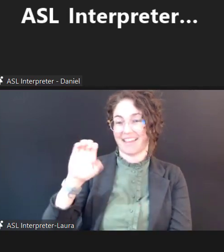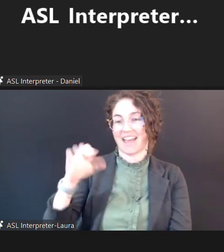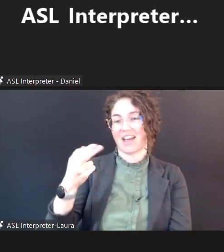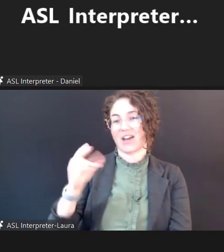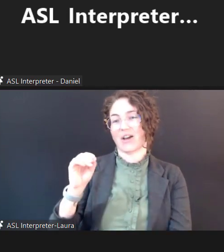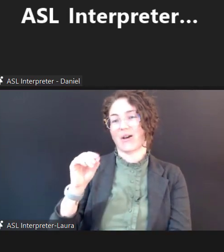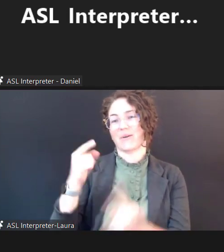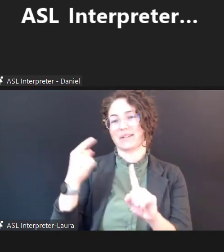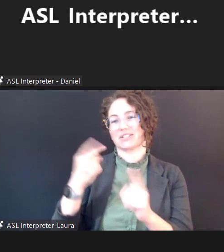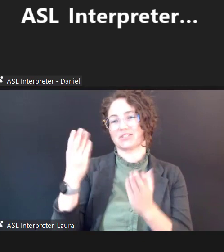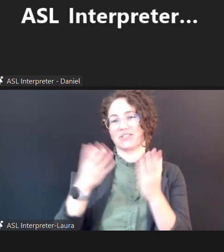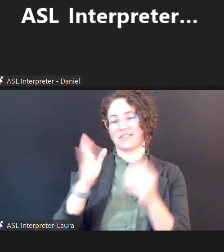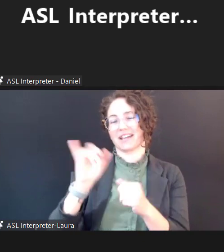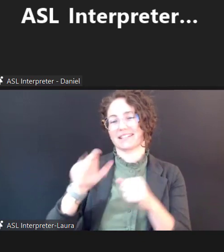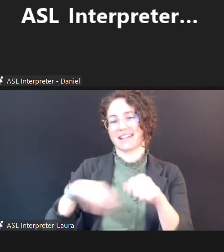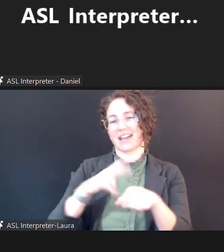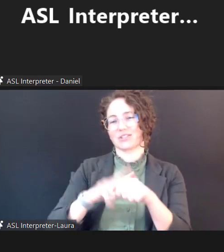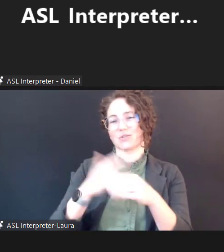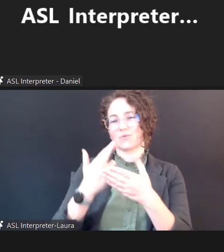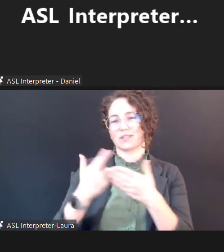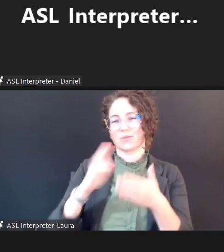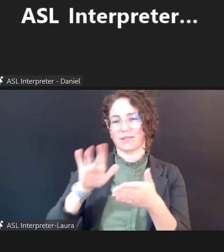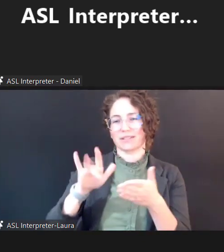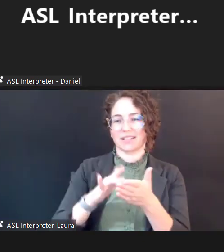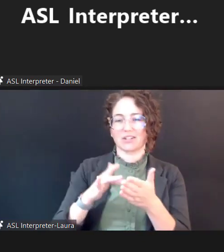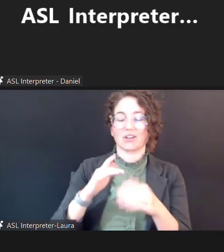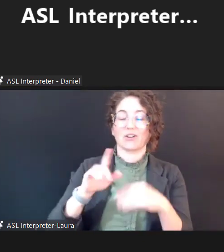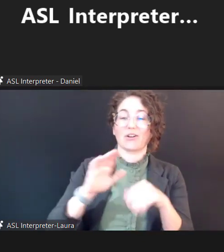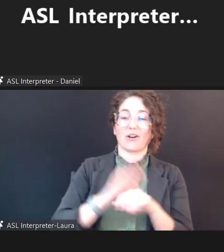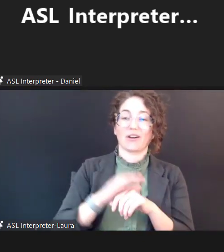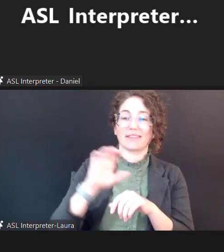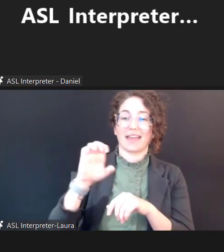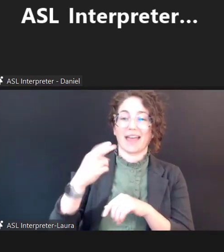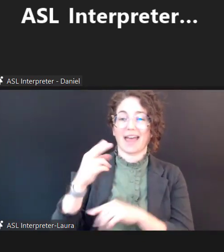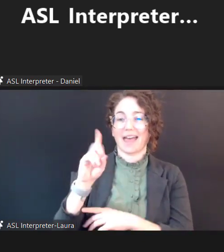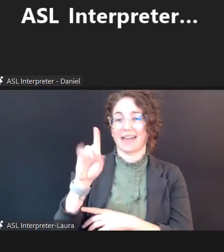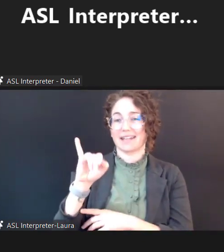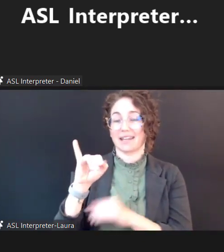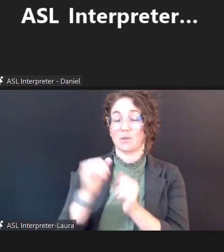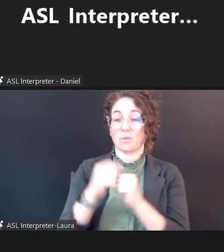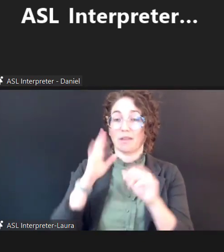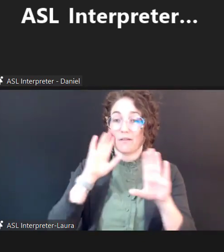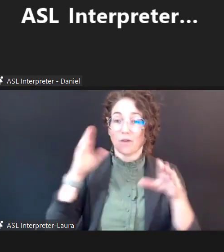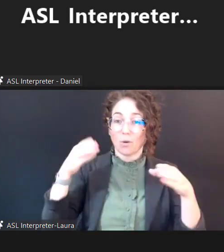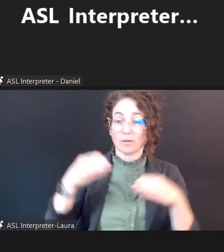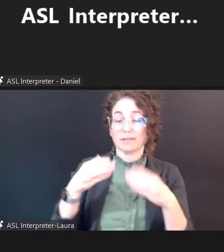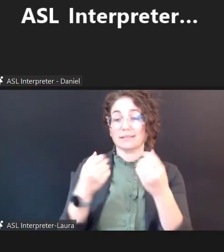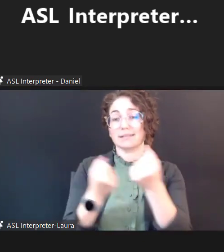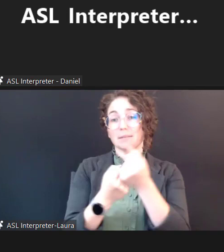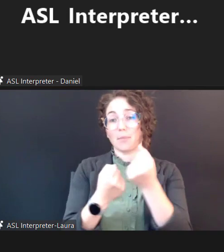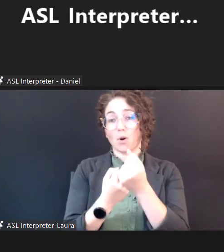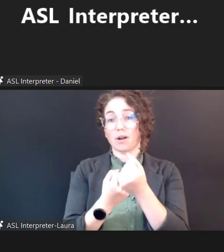resource center on early hearing detection andthe ECHO Initiative served as a national resource center on early hearing detection and intervention with a focus on supporting early head start and